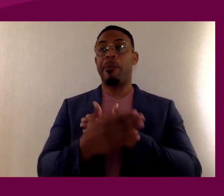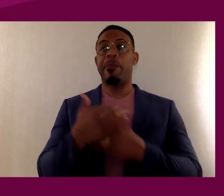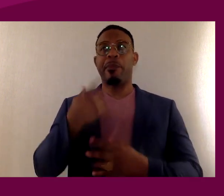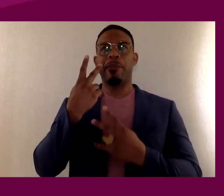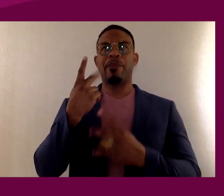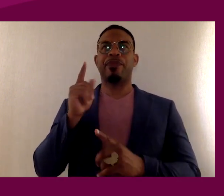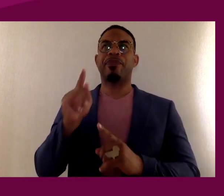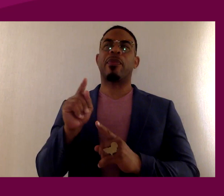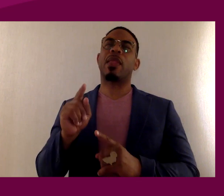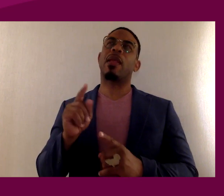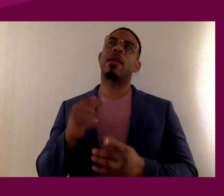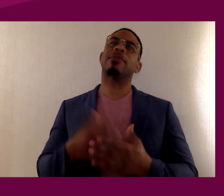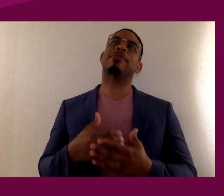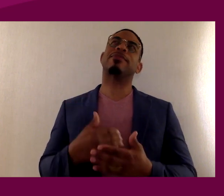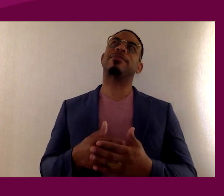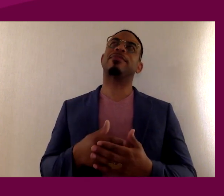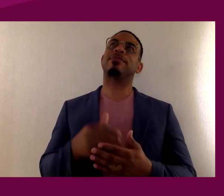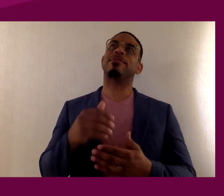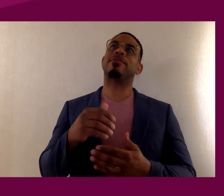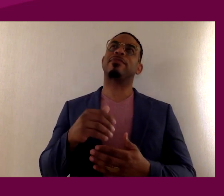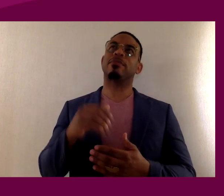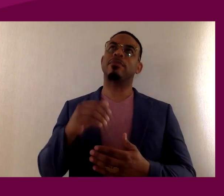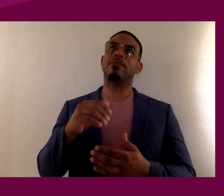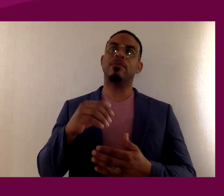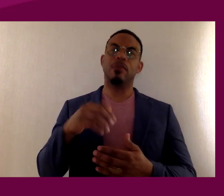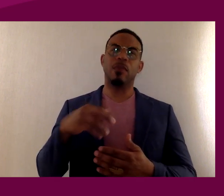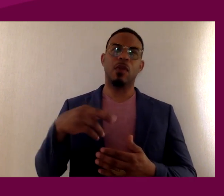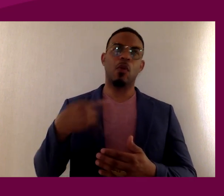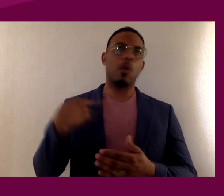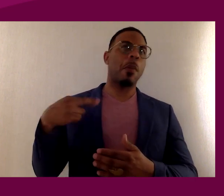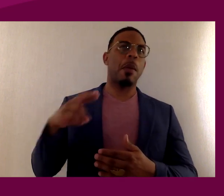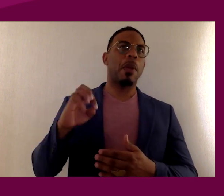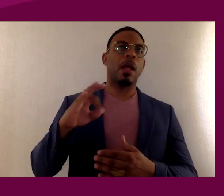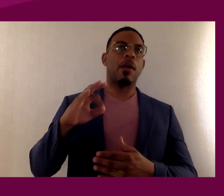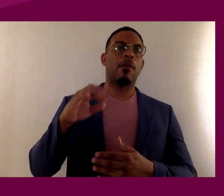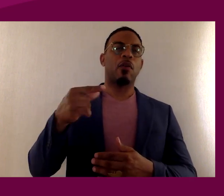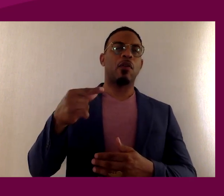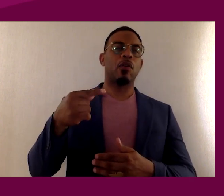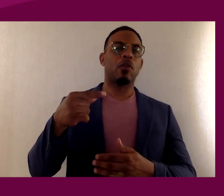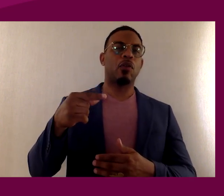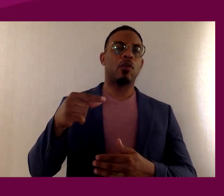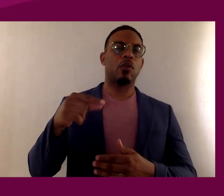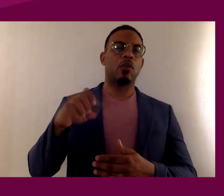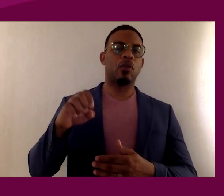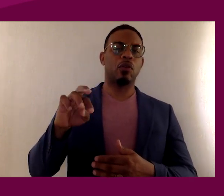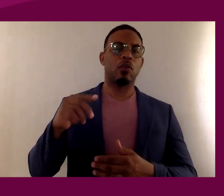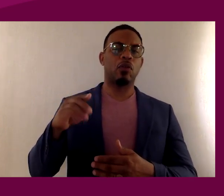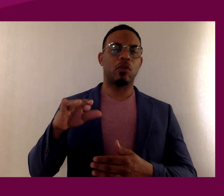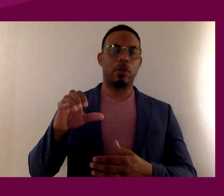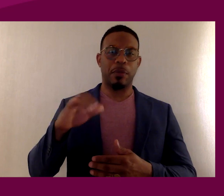One of the countries I visited was the Republic of Georgia. Most people